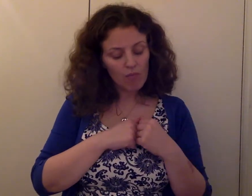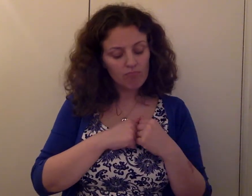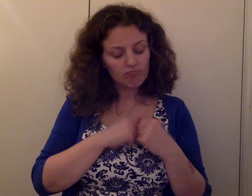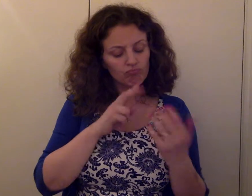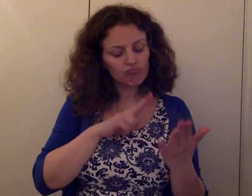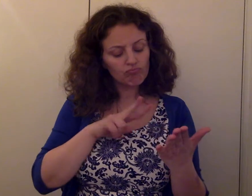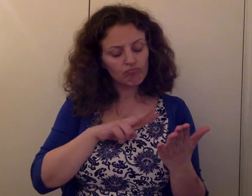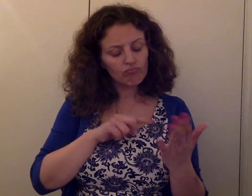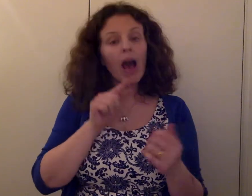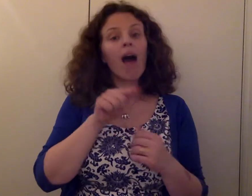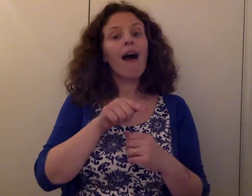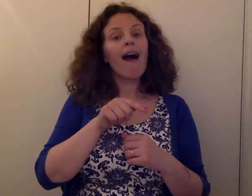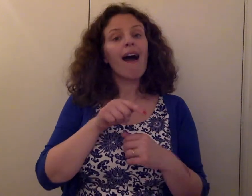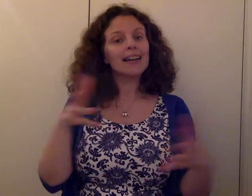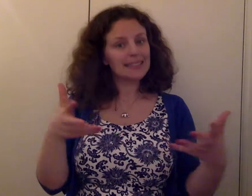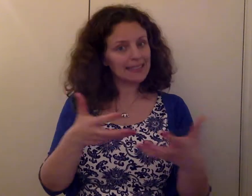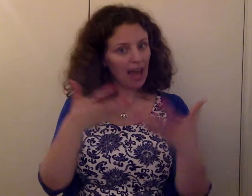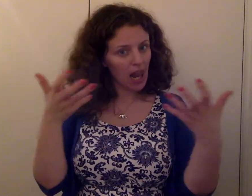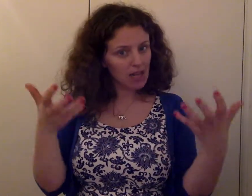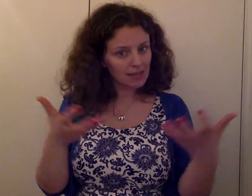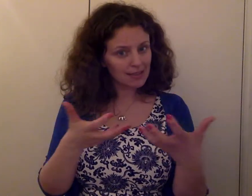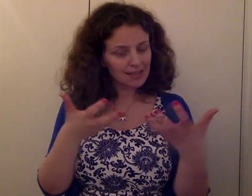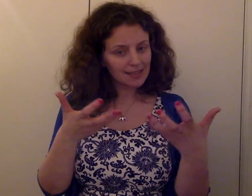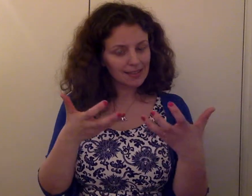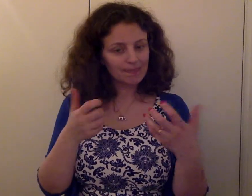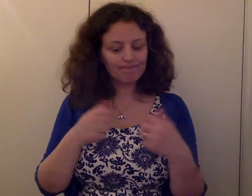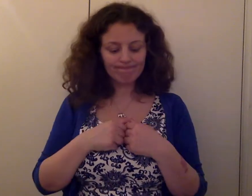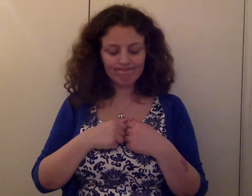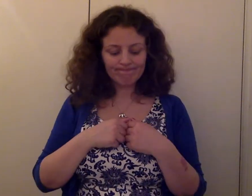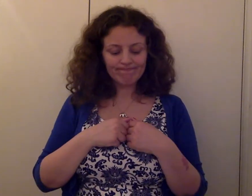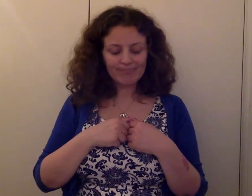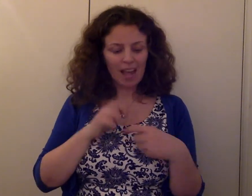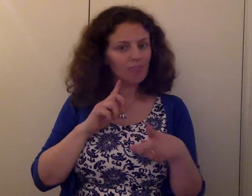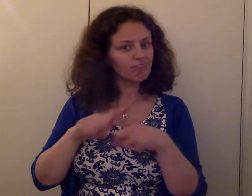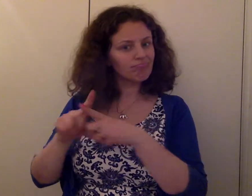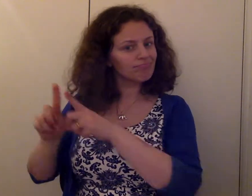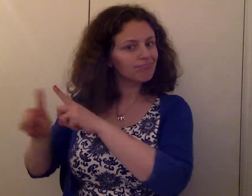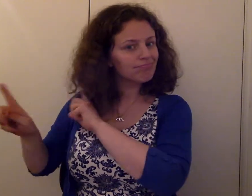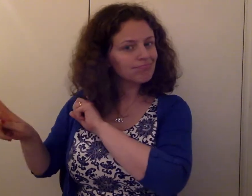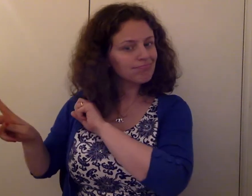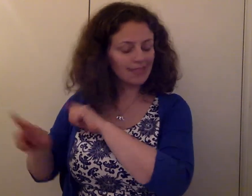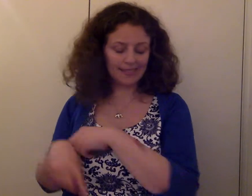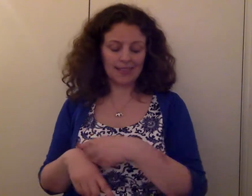Look through Salads Various